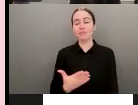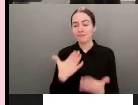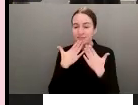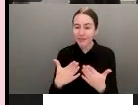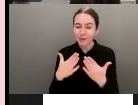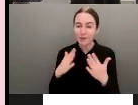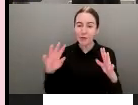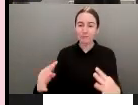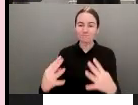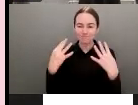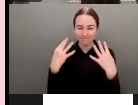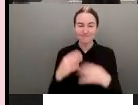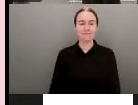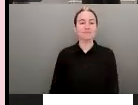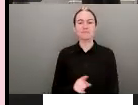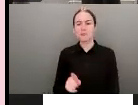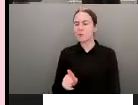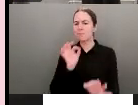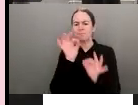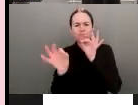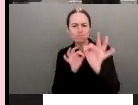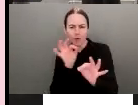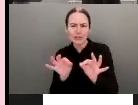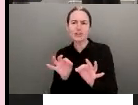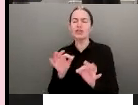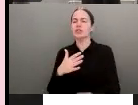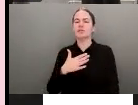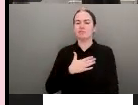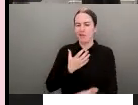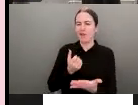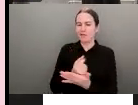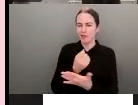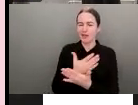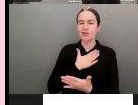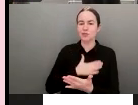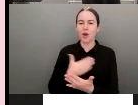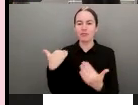Camera - it cuts text from "Ca..." And "Chr..." for Chrome, some things on Android are not that accessible even on operating system level that Google provides.